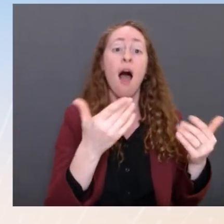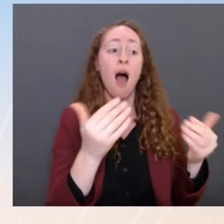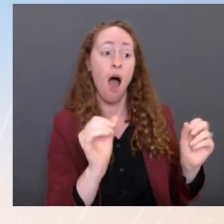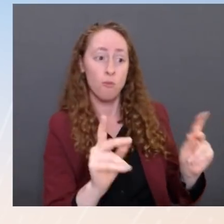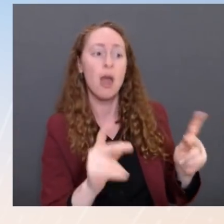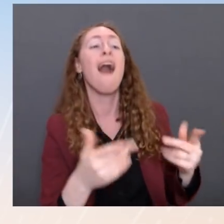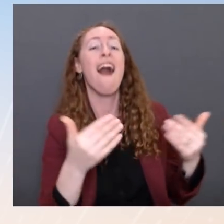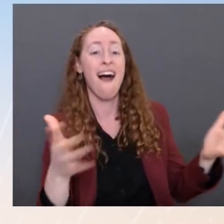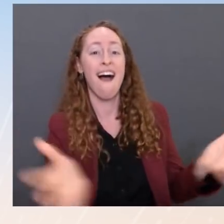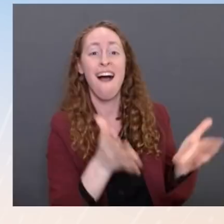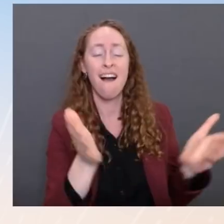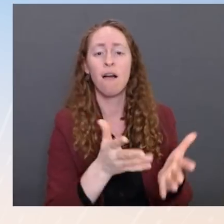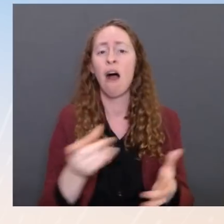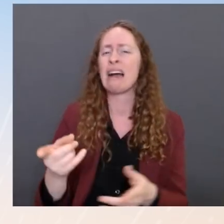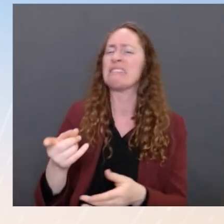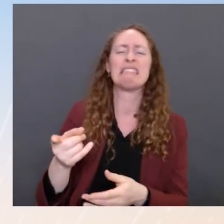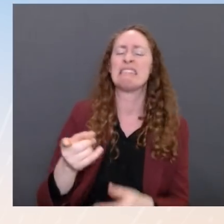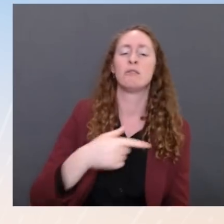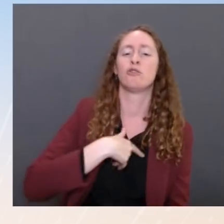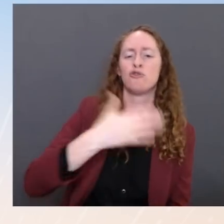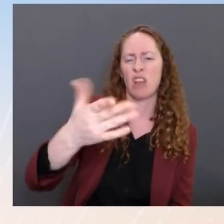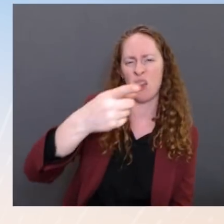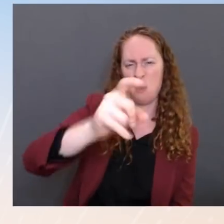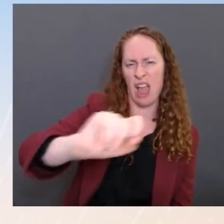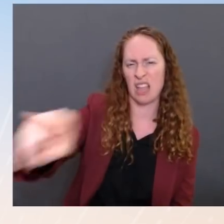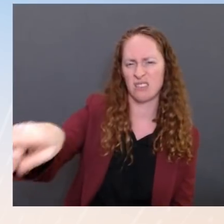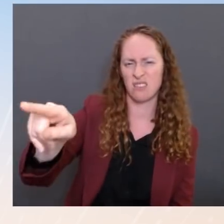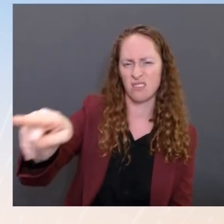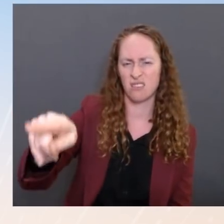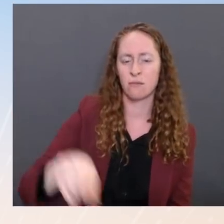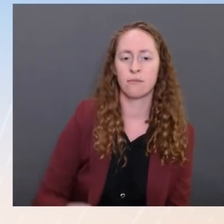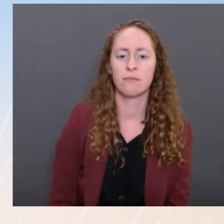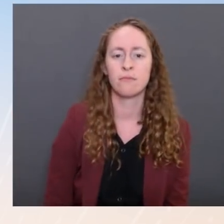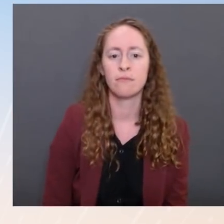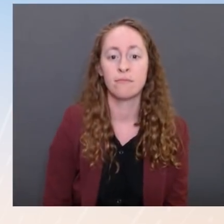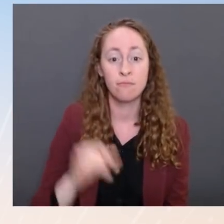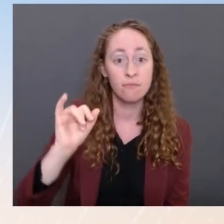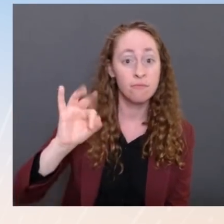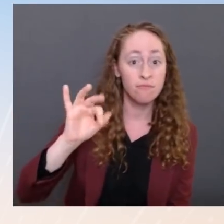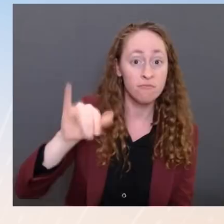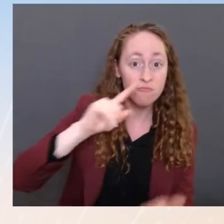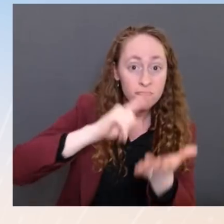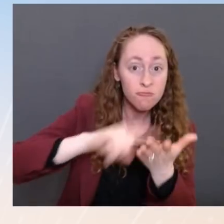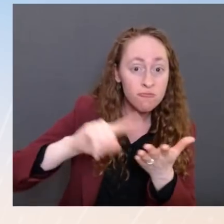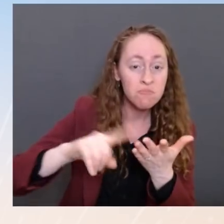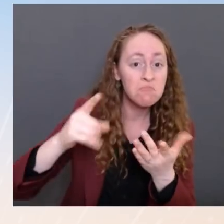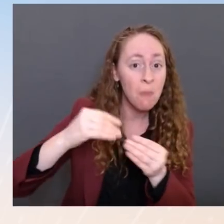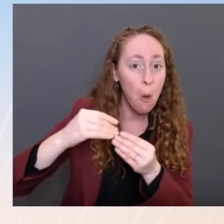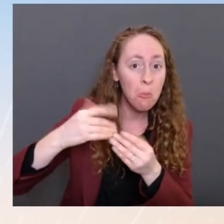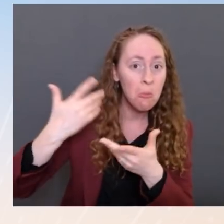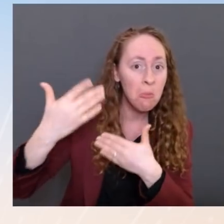any effort to expedite or whether that's possible. The Press: Rory Hu is from Nick News. Ms. Psaki: I know Rory. We've met. The Press: I know. She's excited. Ms. Psaki: Rory, go ahead.